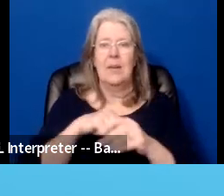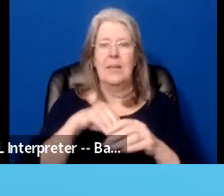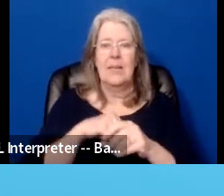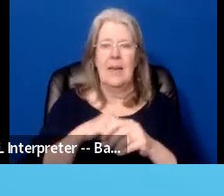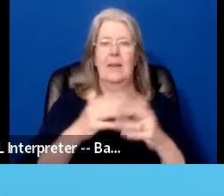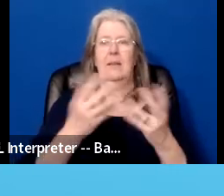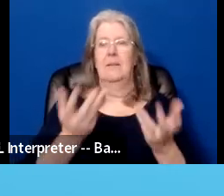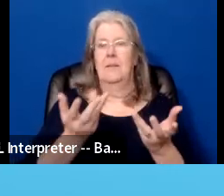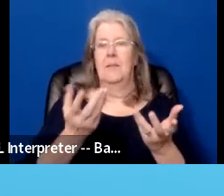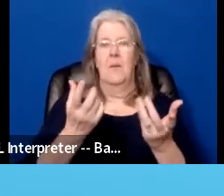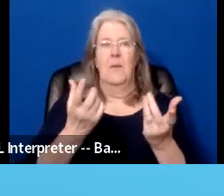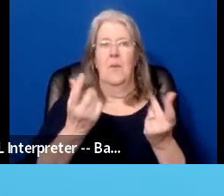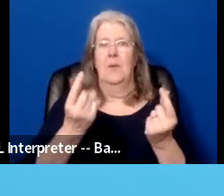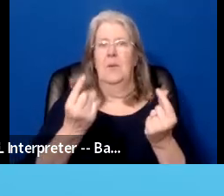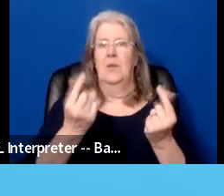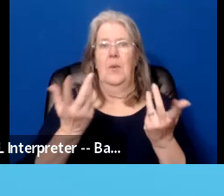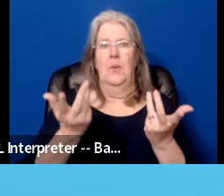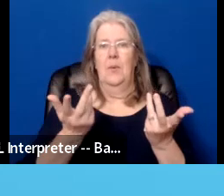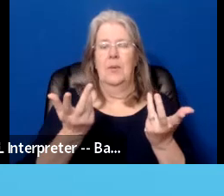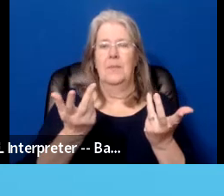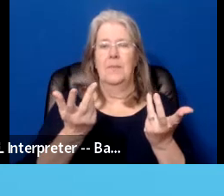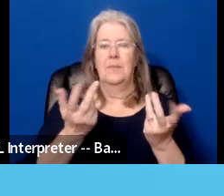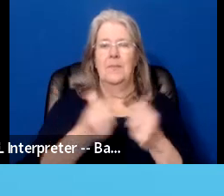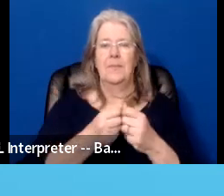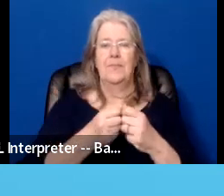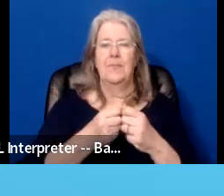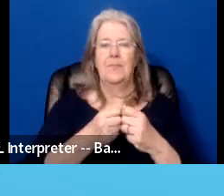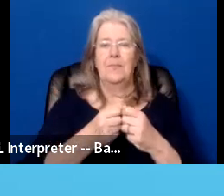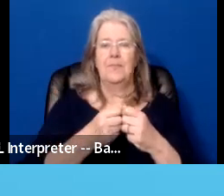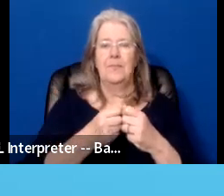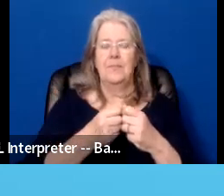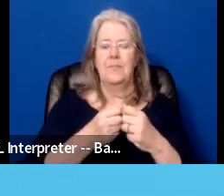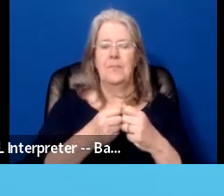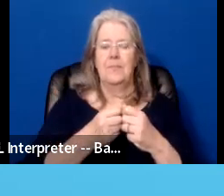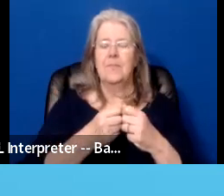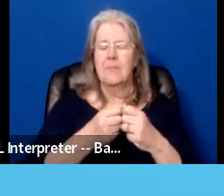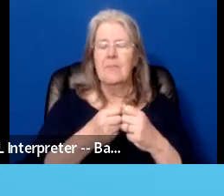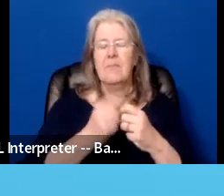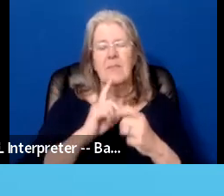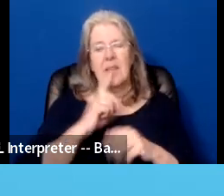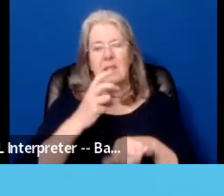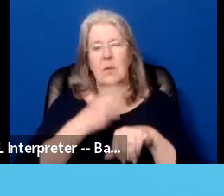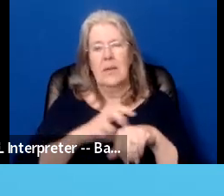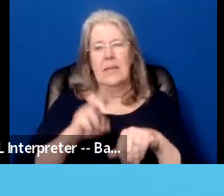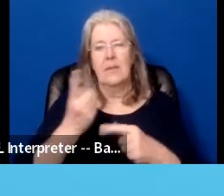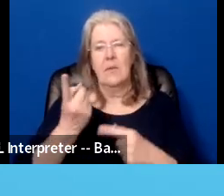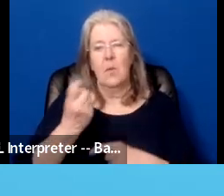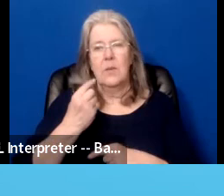Dr. Klemsz: So you know, I think that that's a really hard question because I think that